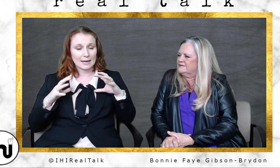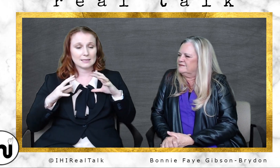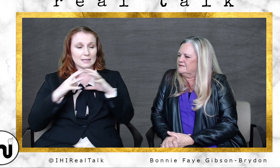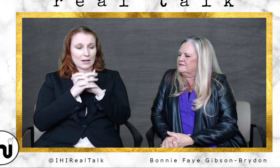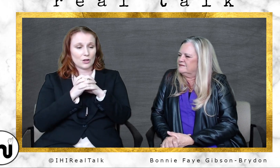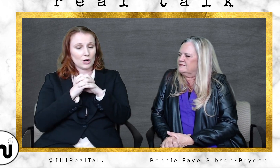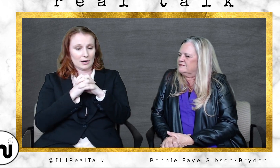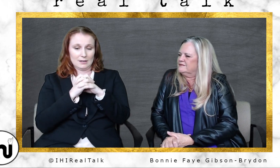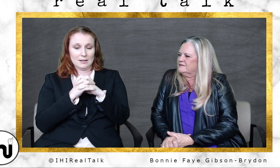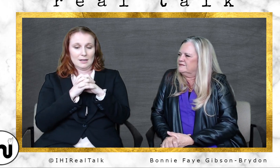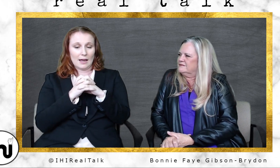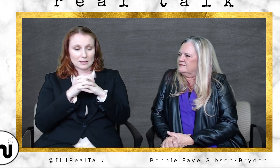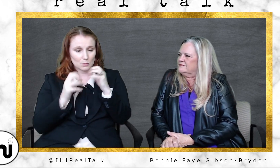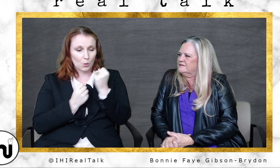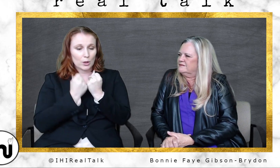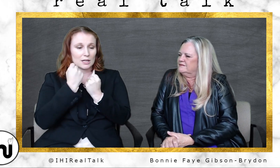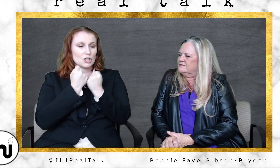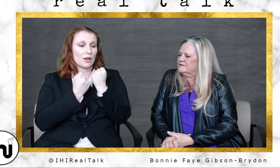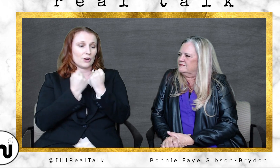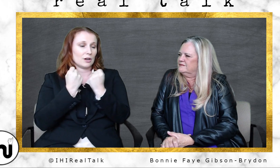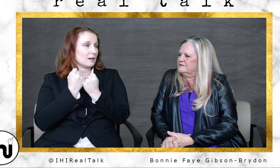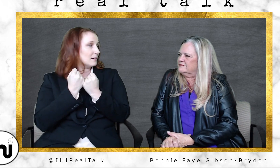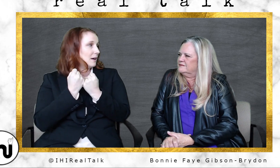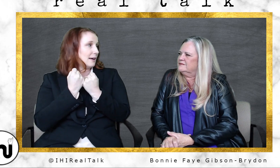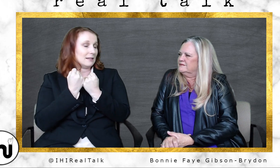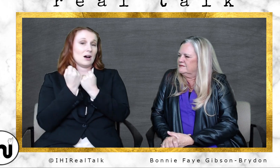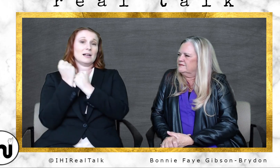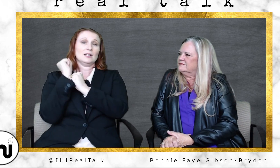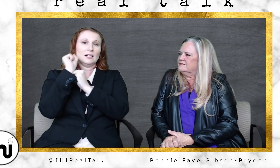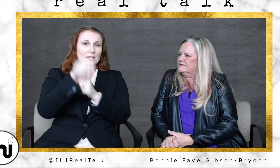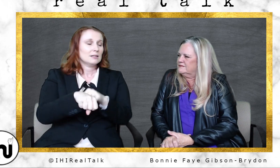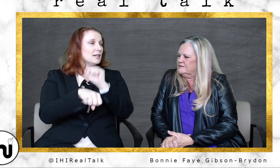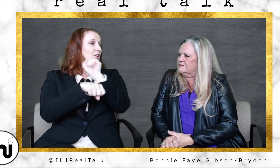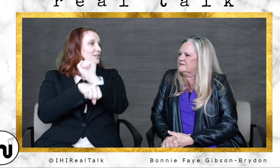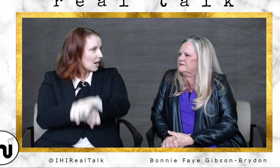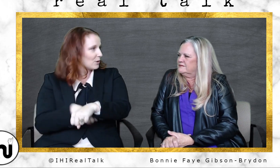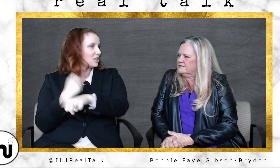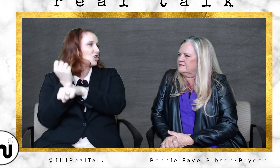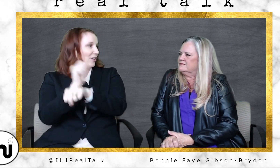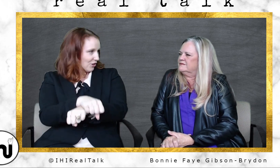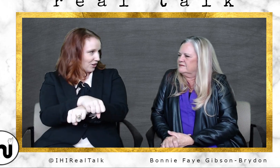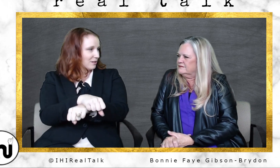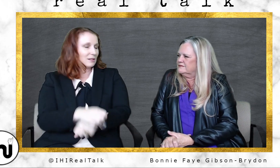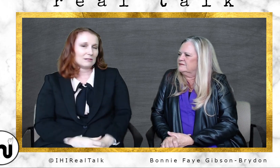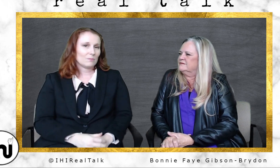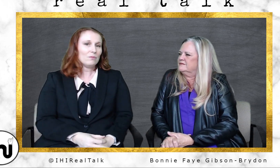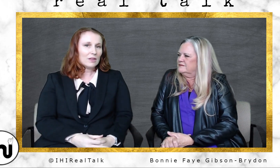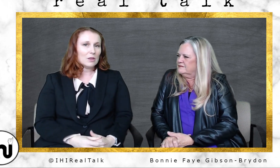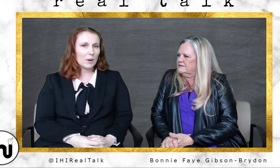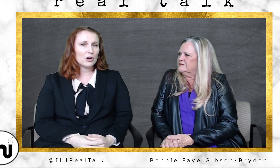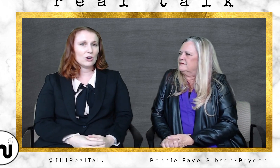together and and support each other and not tear down each other, the better not